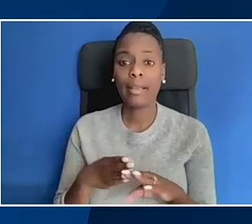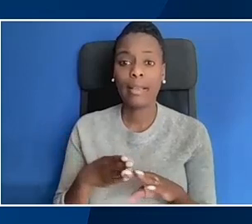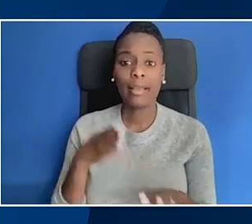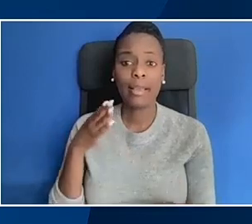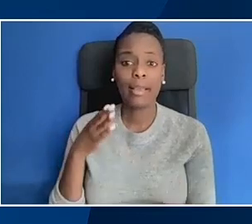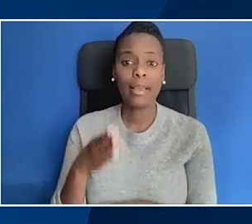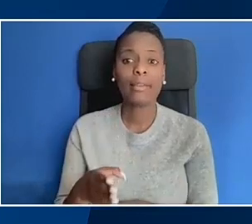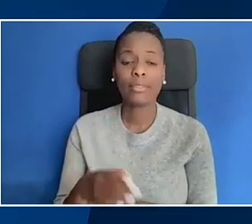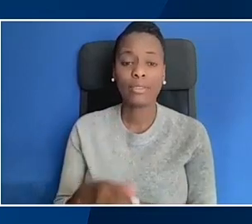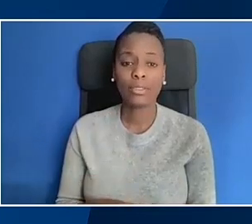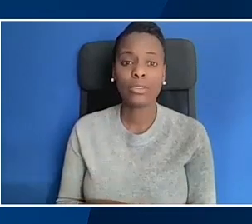these students?